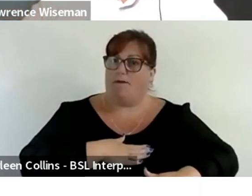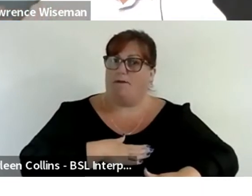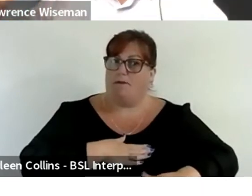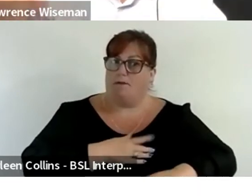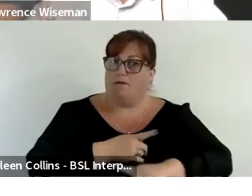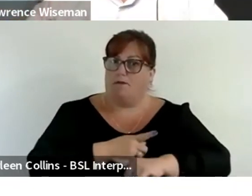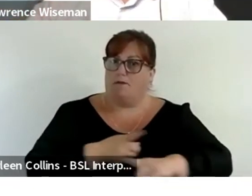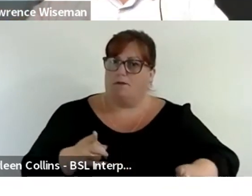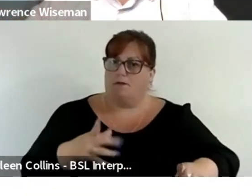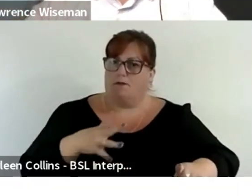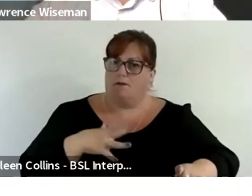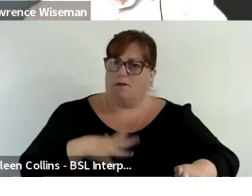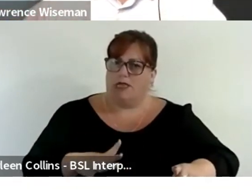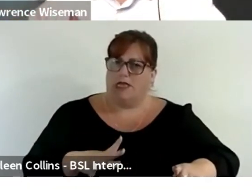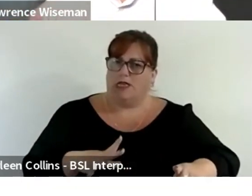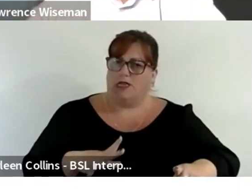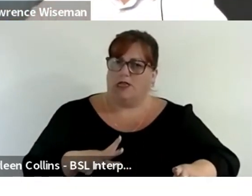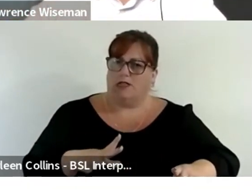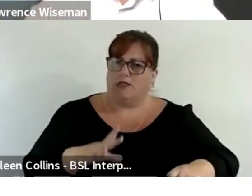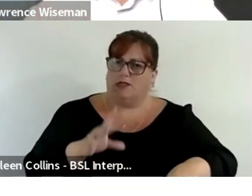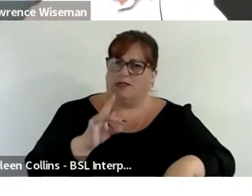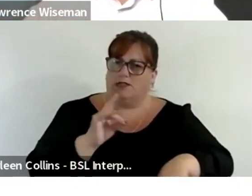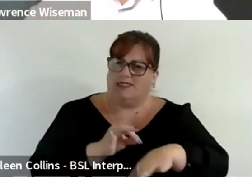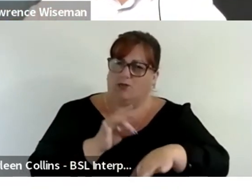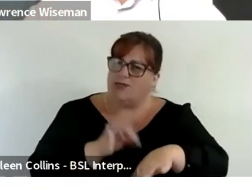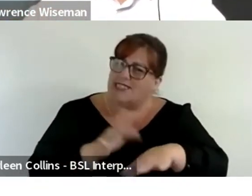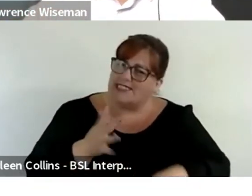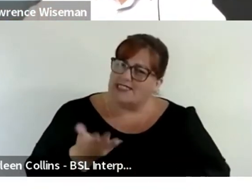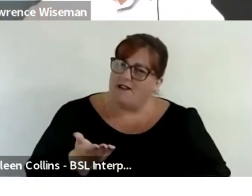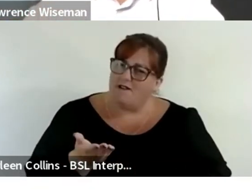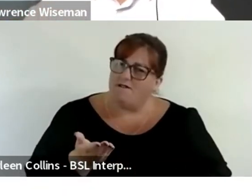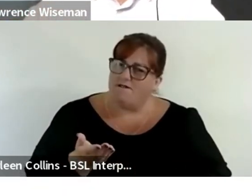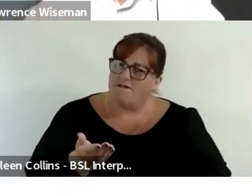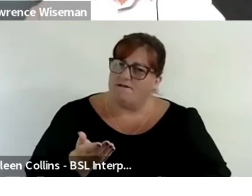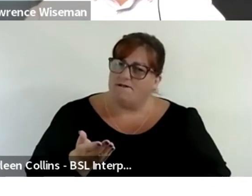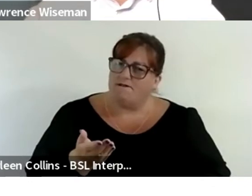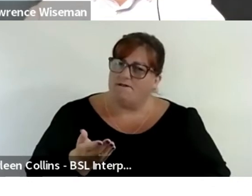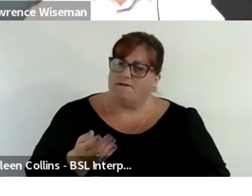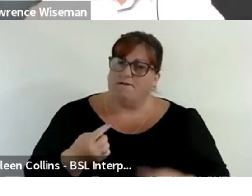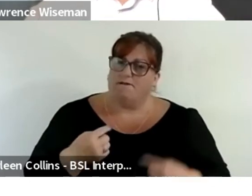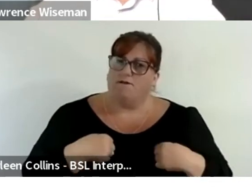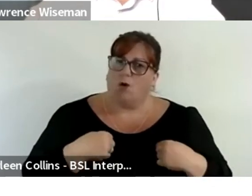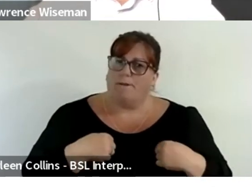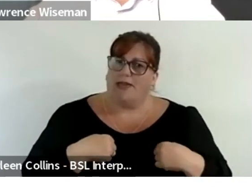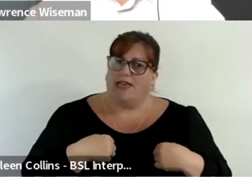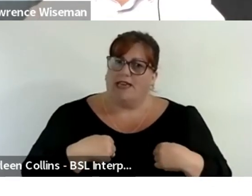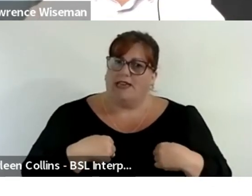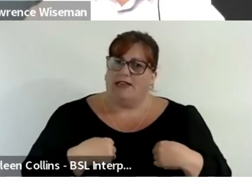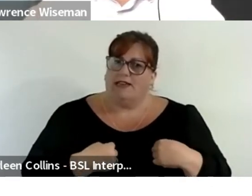Just listening to her I realised for myself that is one of the biggest adjustments I benefit from.